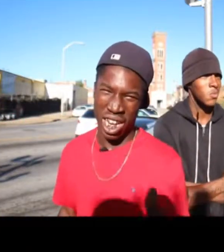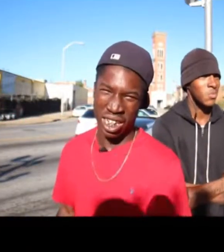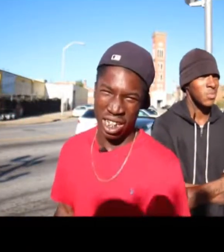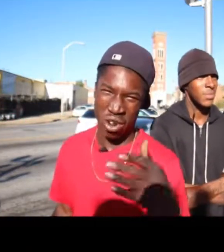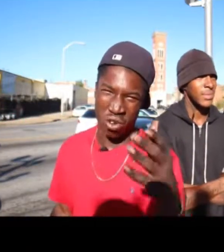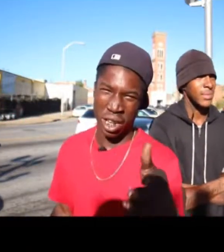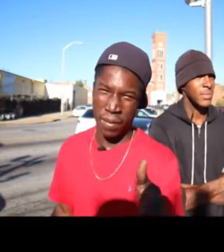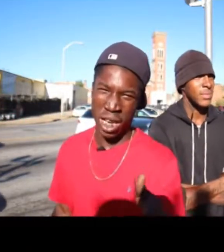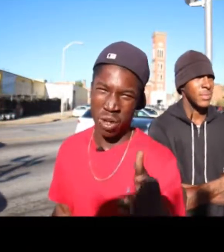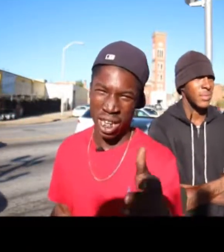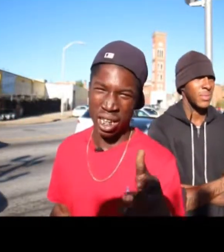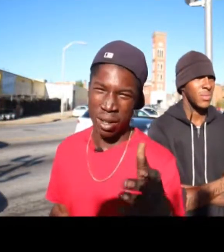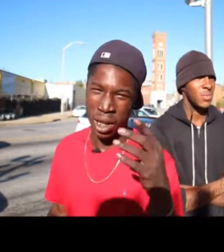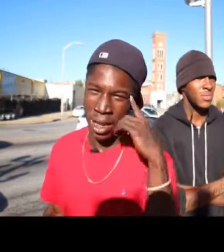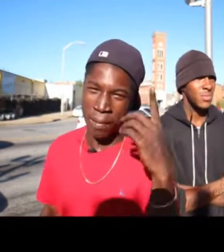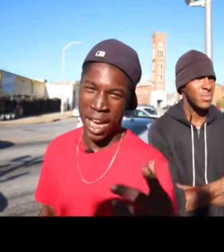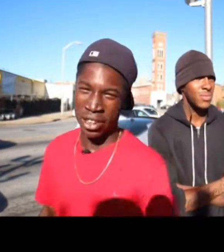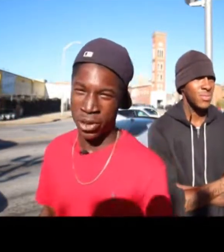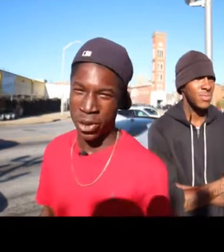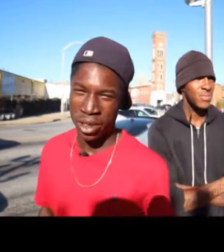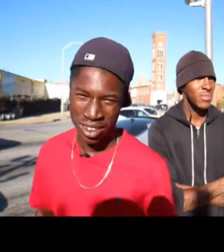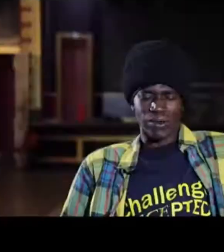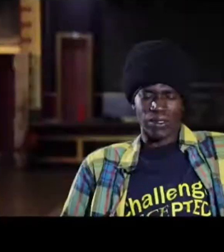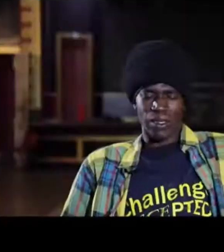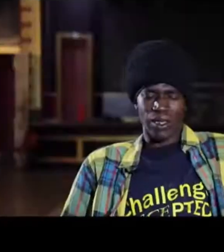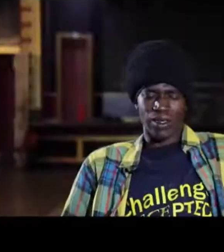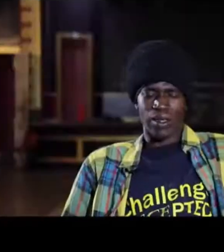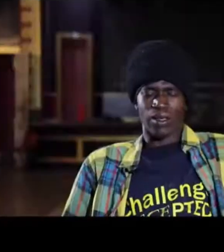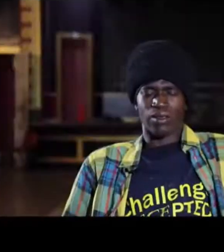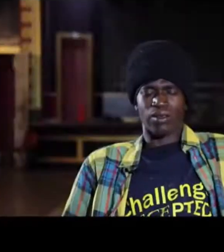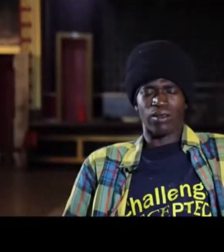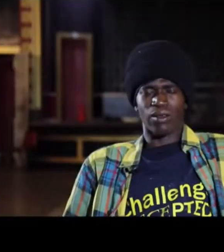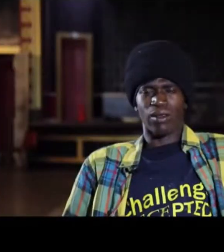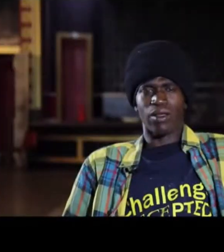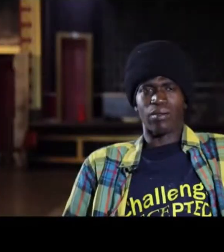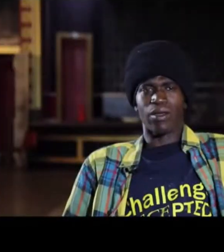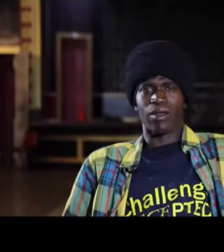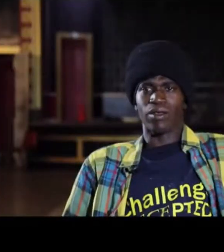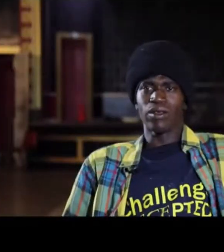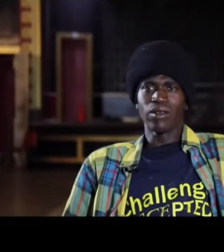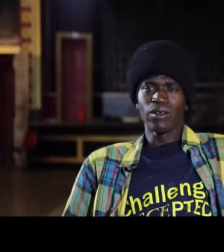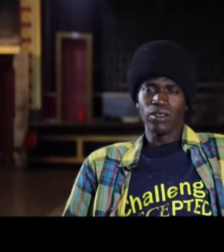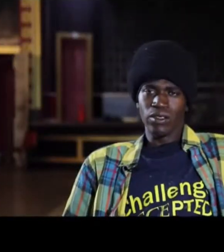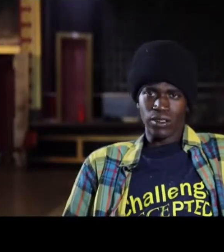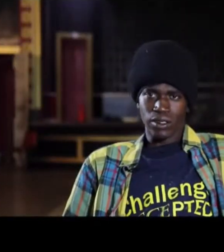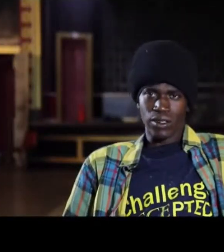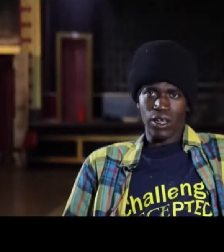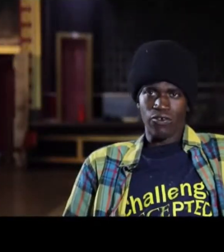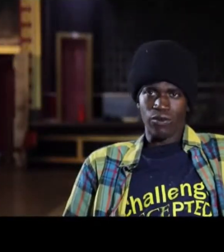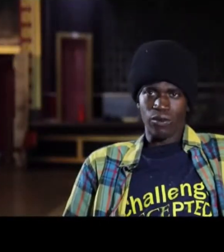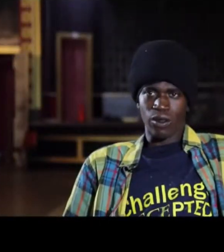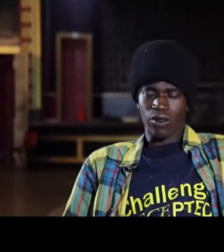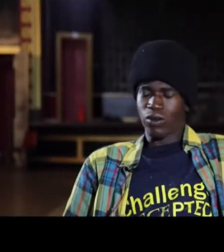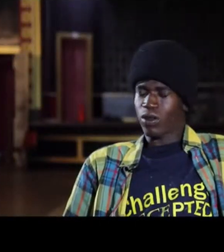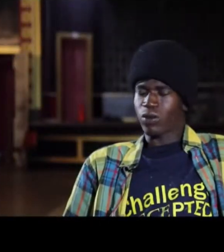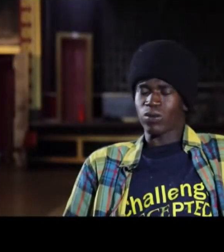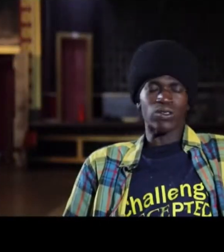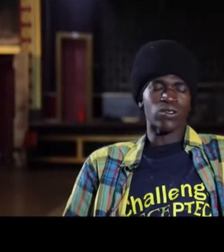came out early every day you come out early is 250 300 guaranteed i ain't gonna play with cause i'm a real hustler the people that's really out here hustling they're gonna really make what they need to make